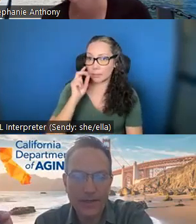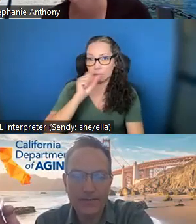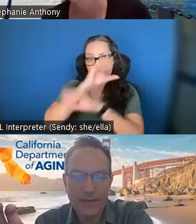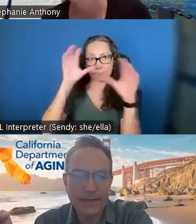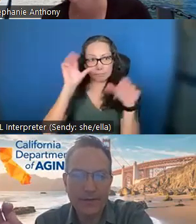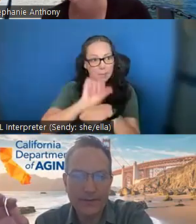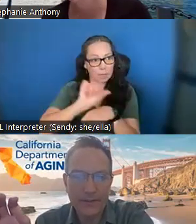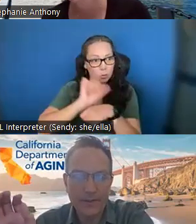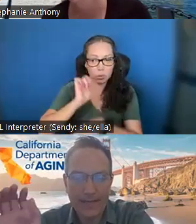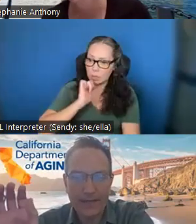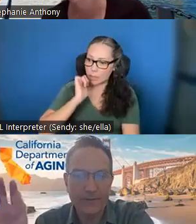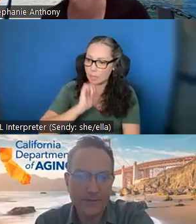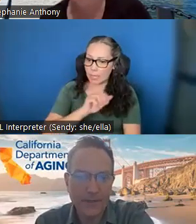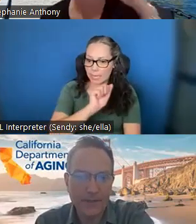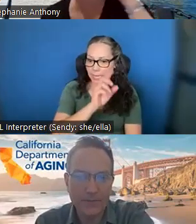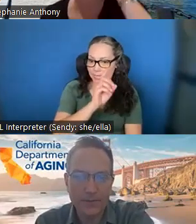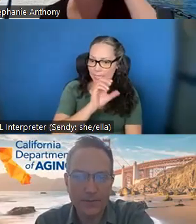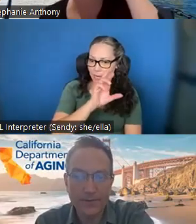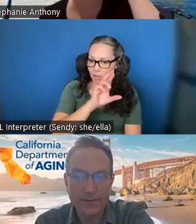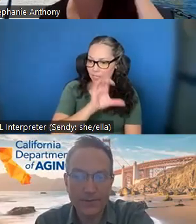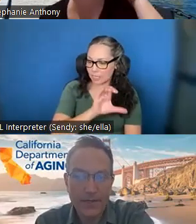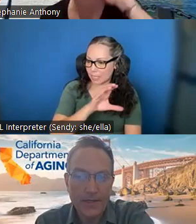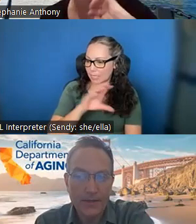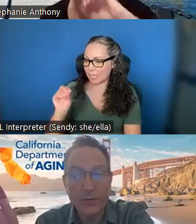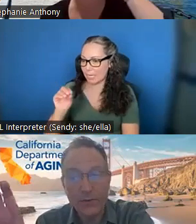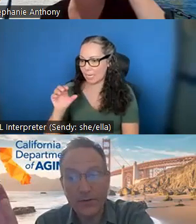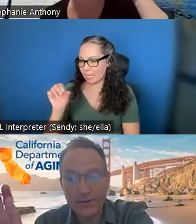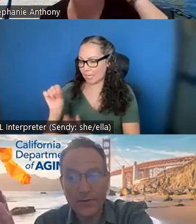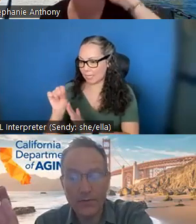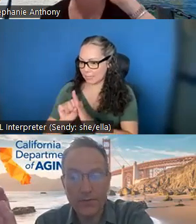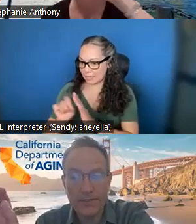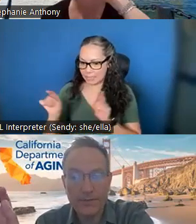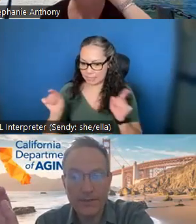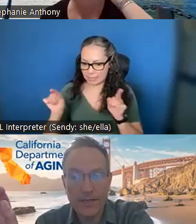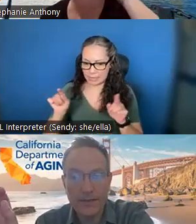of an adrc and of a state no wrongo system your core partners are going to be CDA and